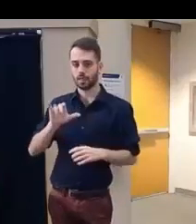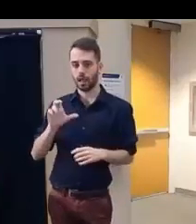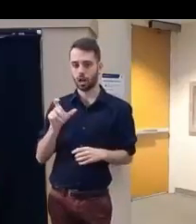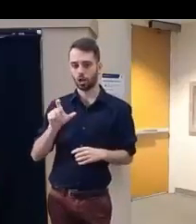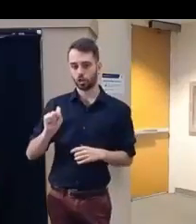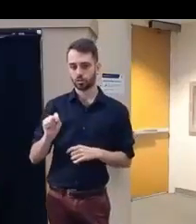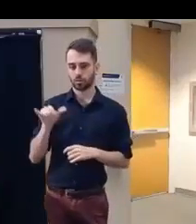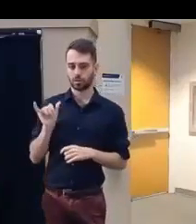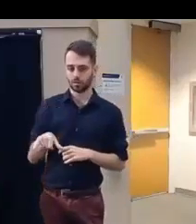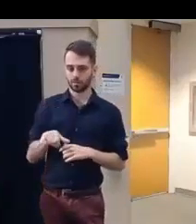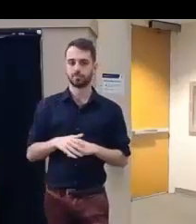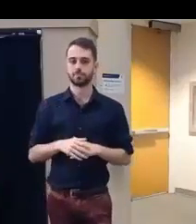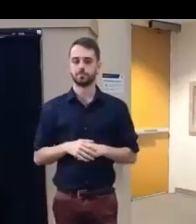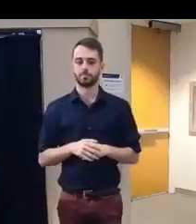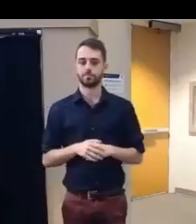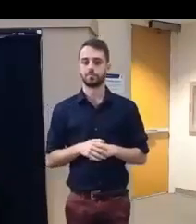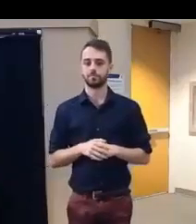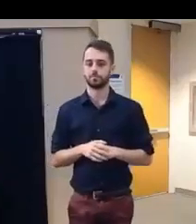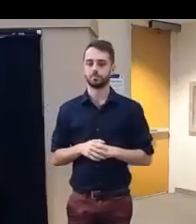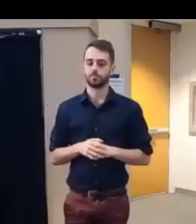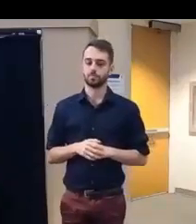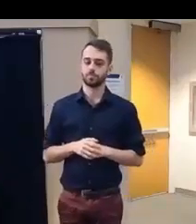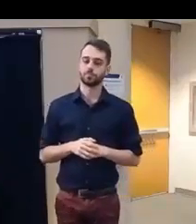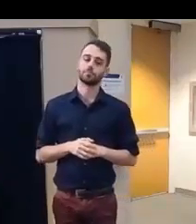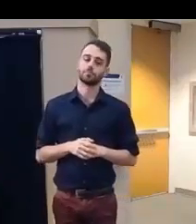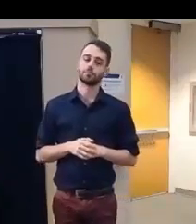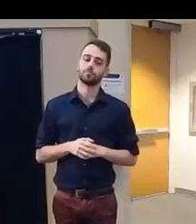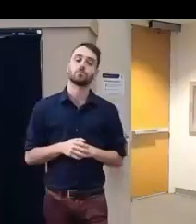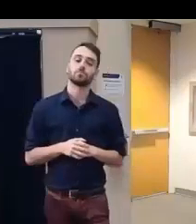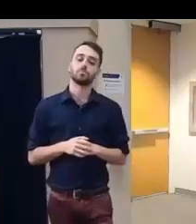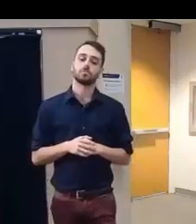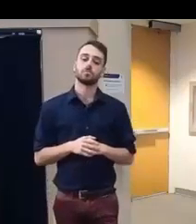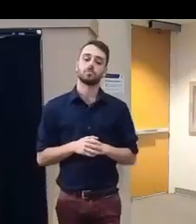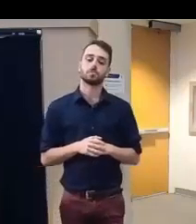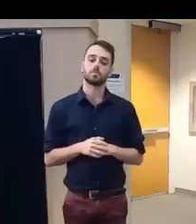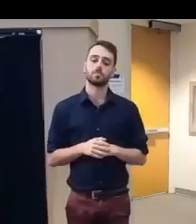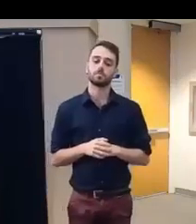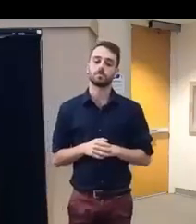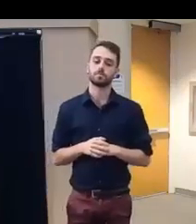um even better now narrative evaluations now you can imagine that with narrative out valuations